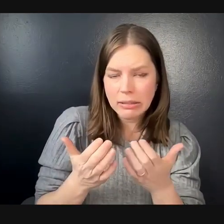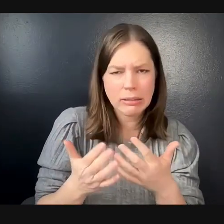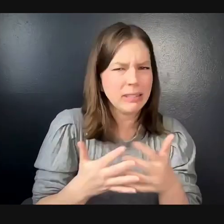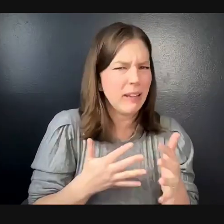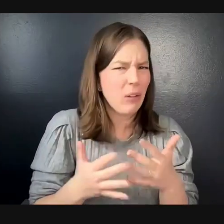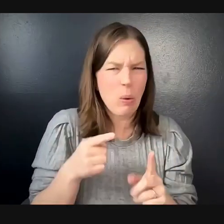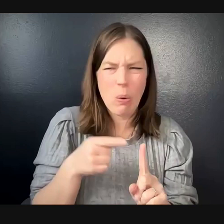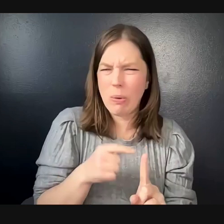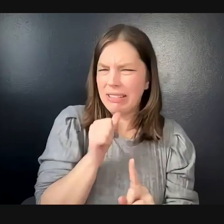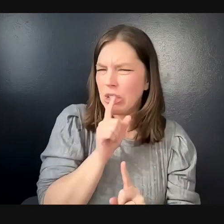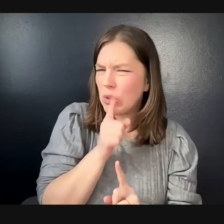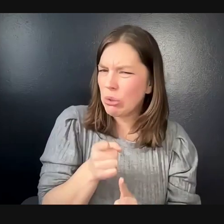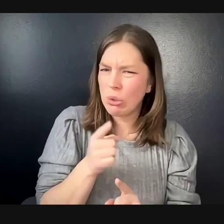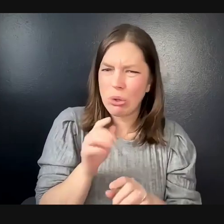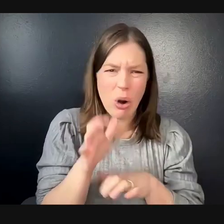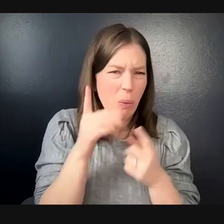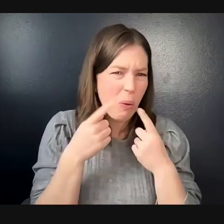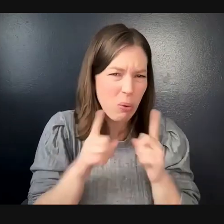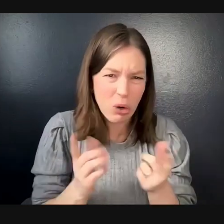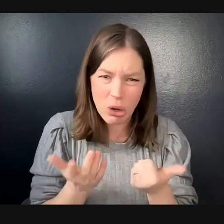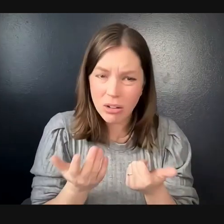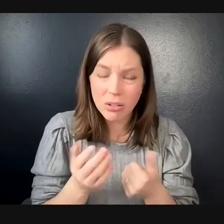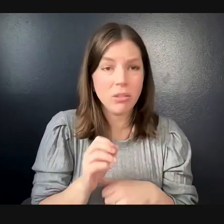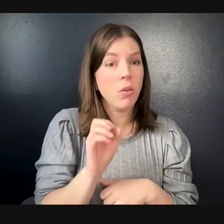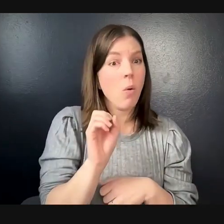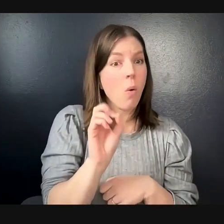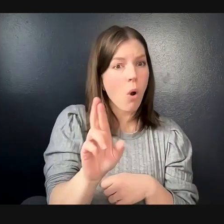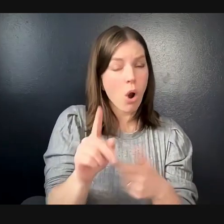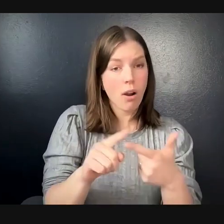even though she's not really sure CART will work well for her?